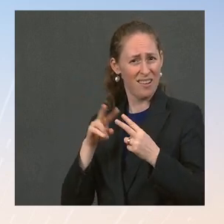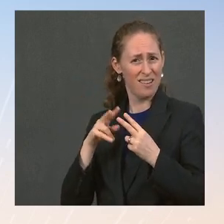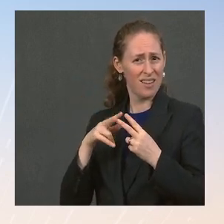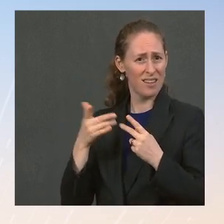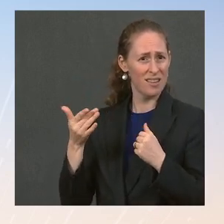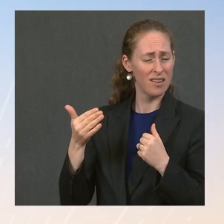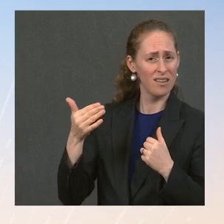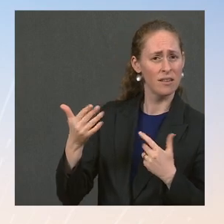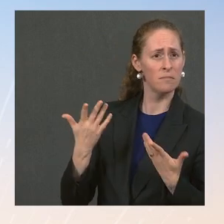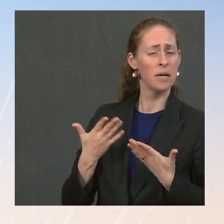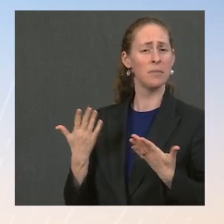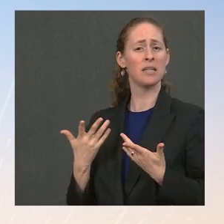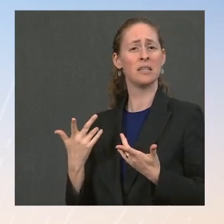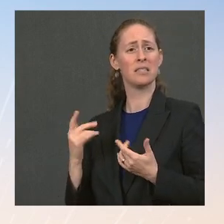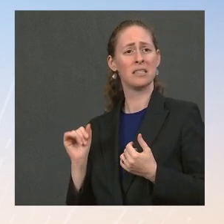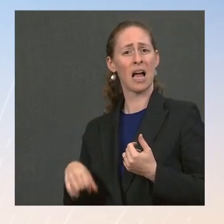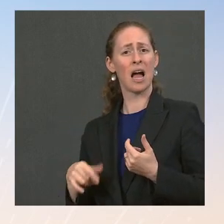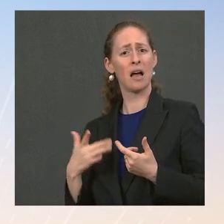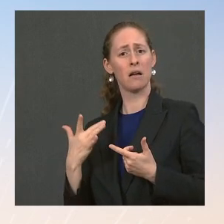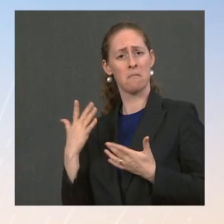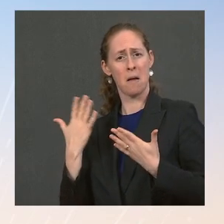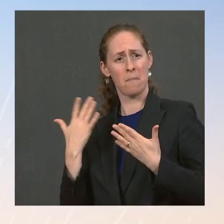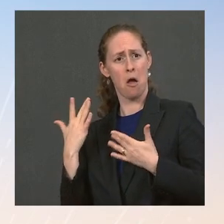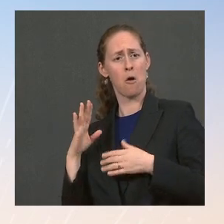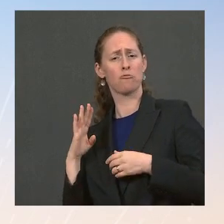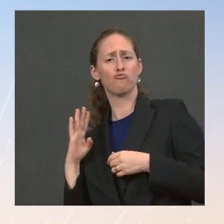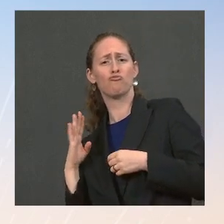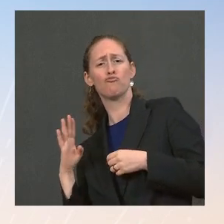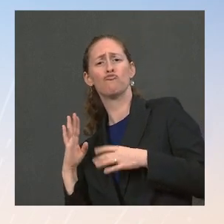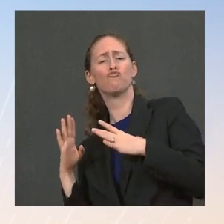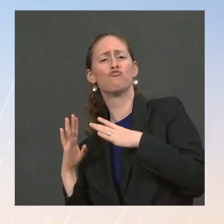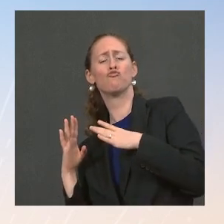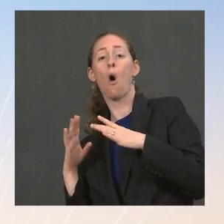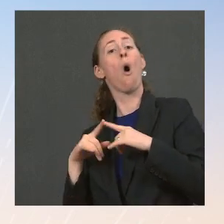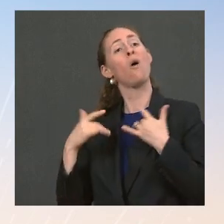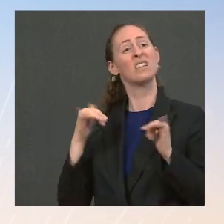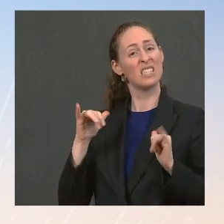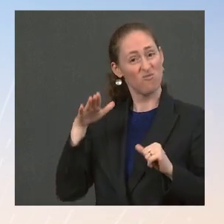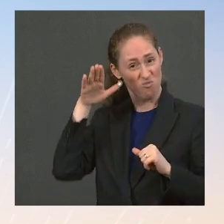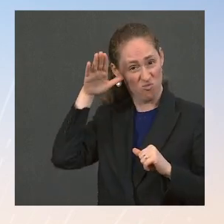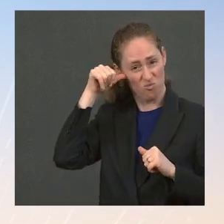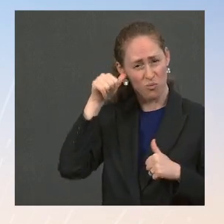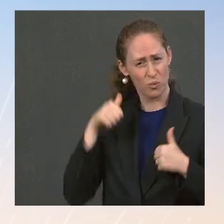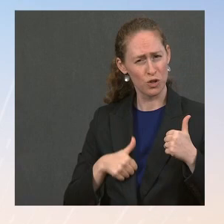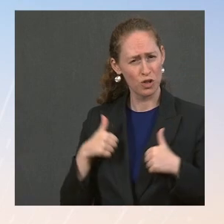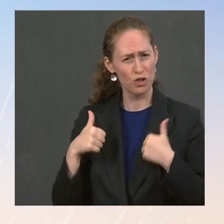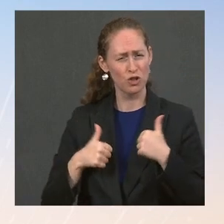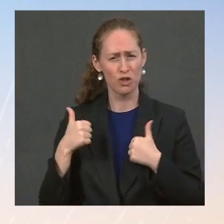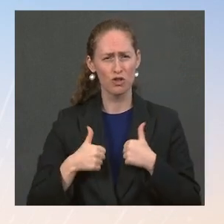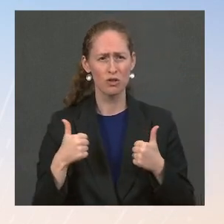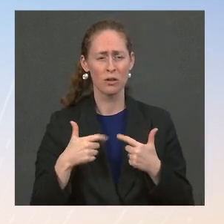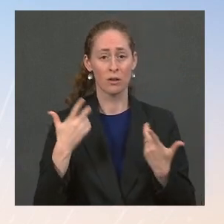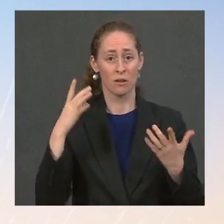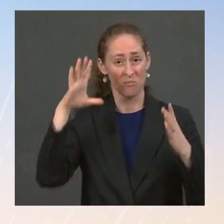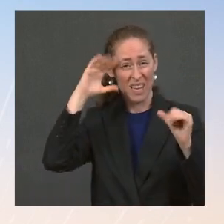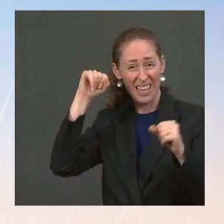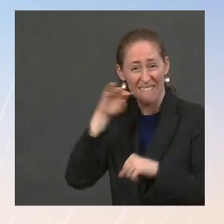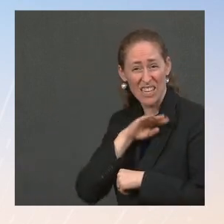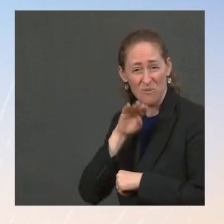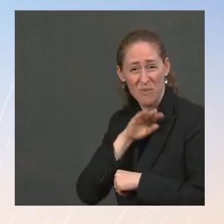And is the President getting frustrated? Ms. Psaki: Well, we don't have the luxury of being frustrated. This is a process. The President, of all people, recognizes that --